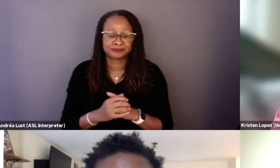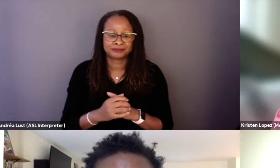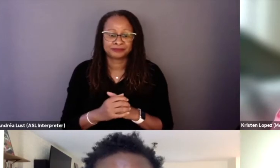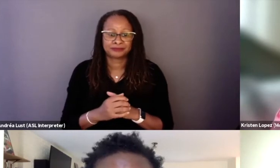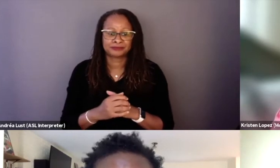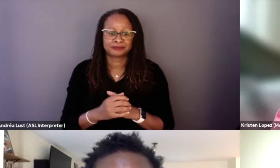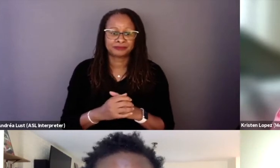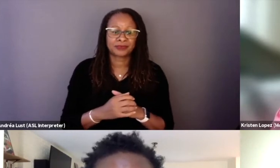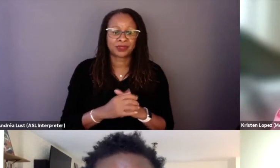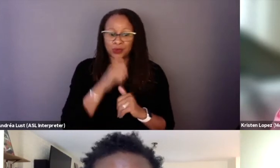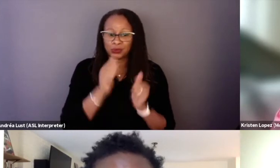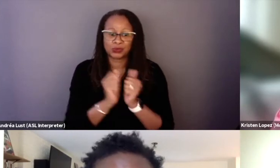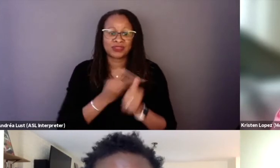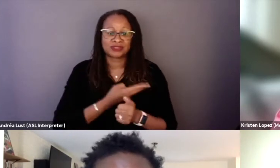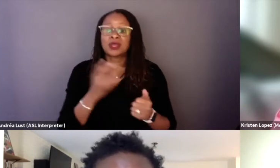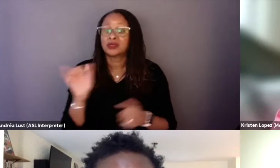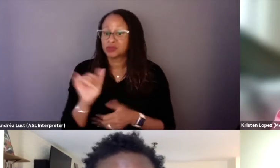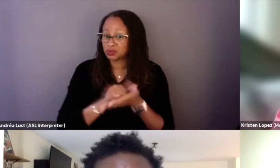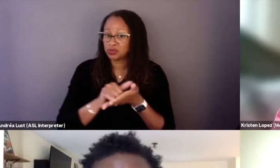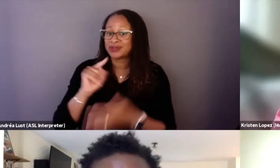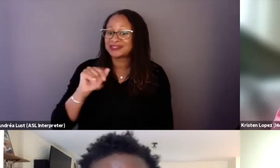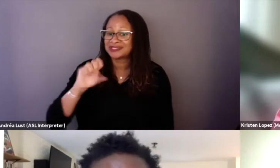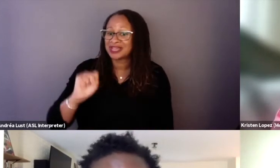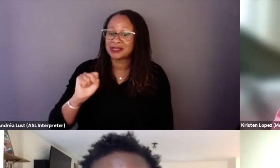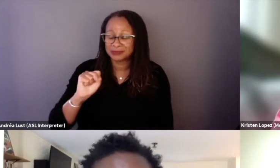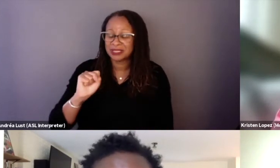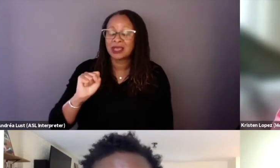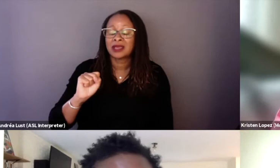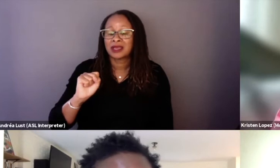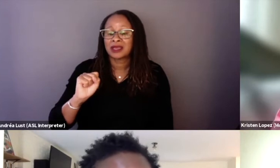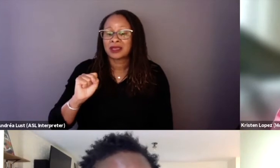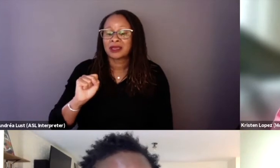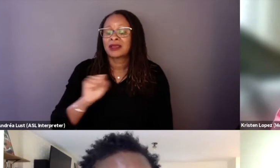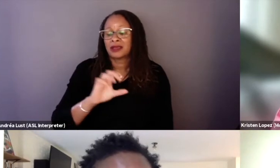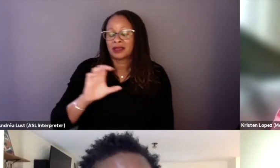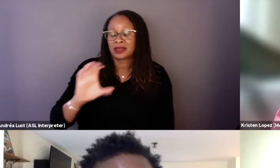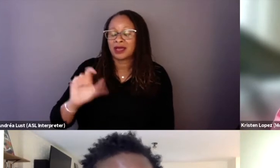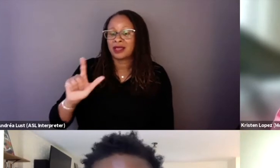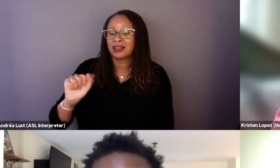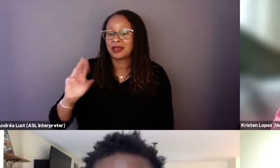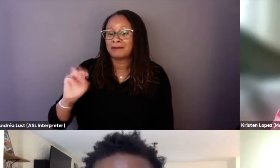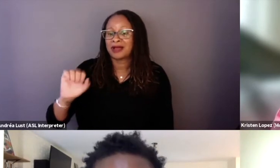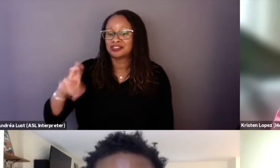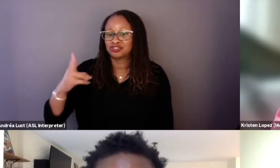who was with us who's a New York Times producer, Rukmini Callimachi, who was really able to,